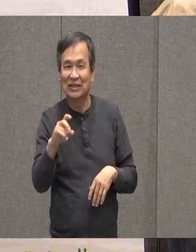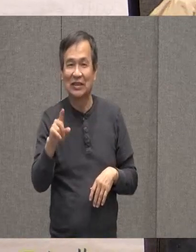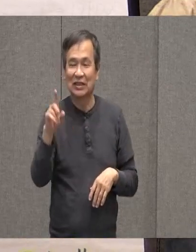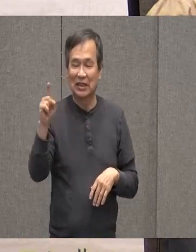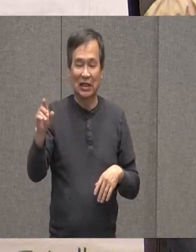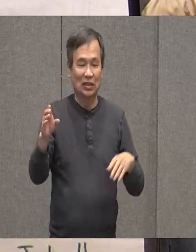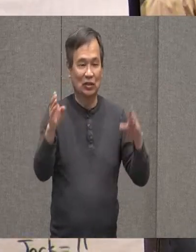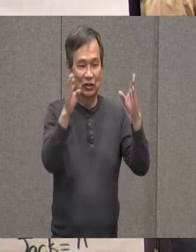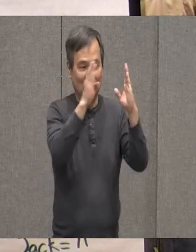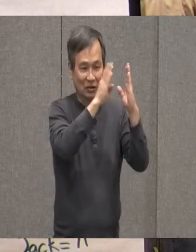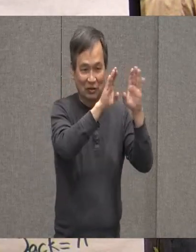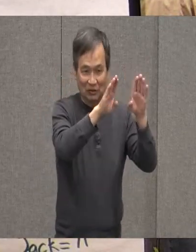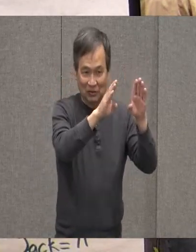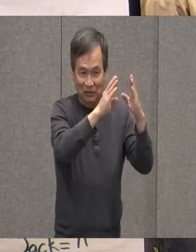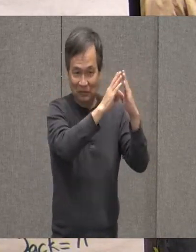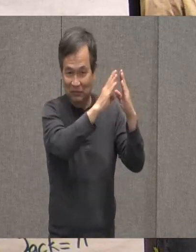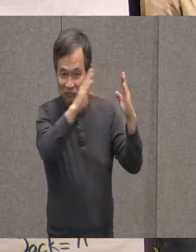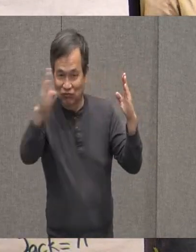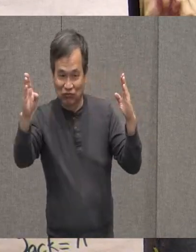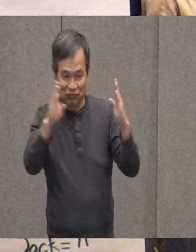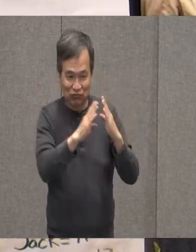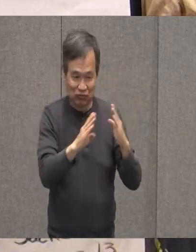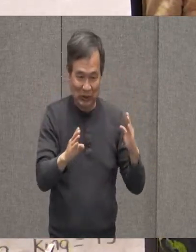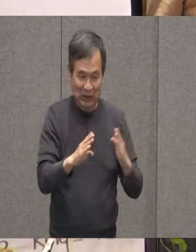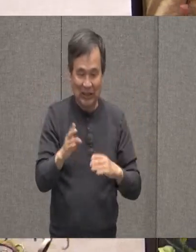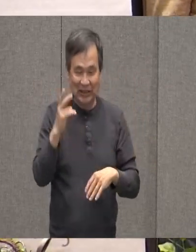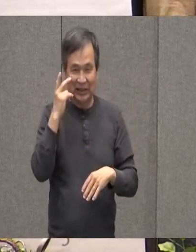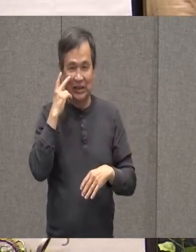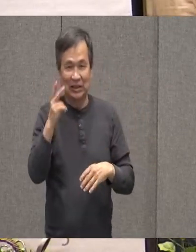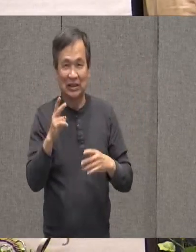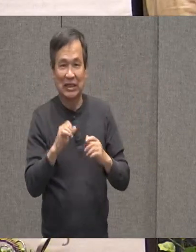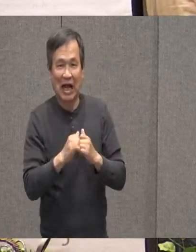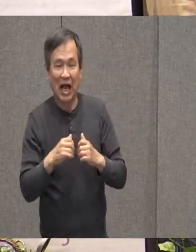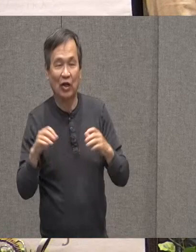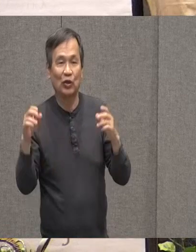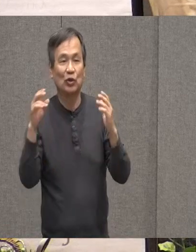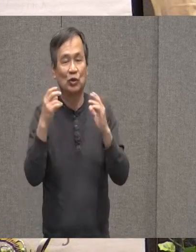that can make it really easy to read very large numbers.